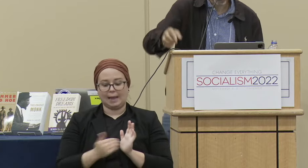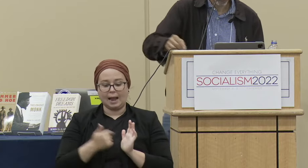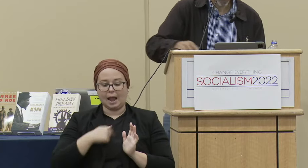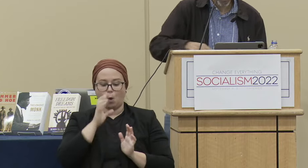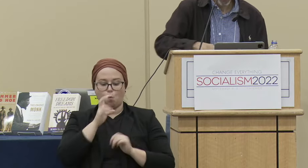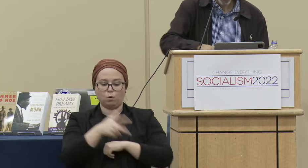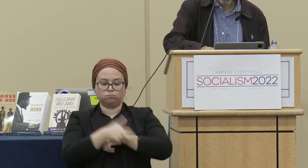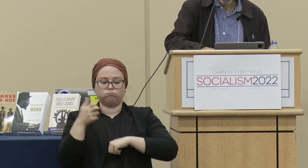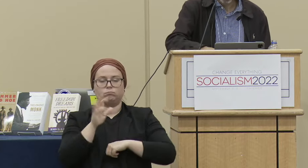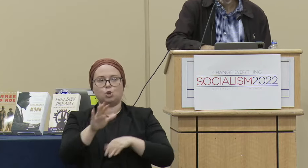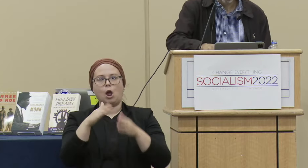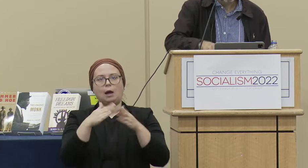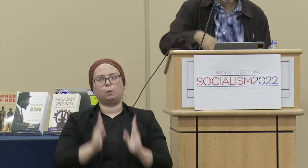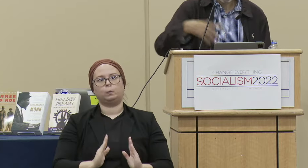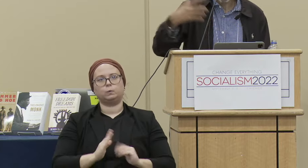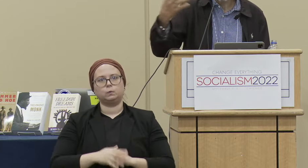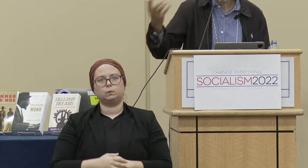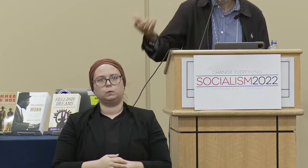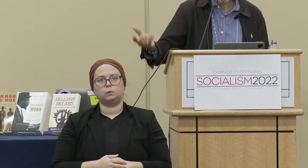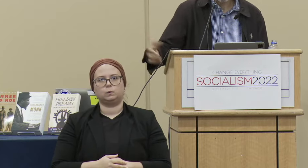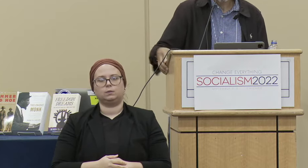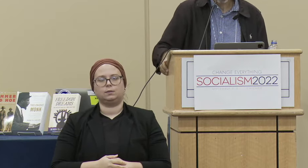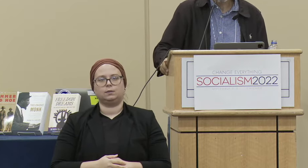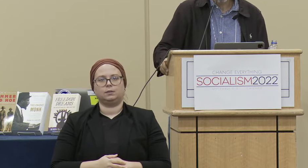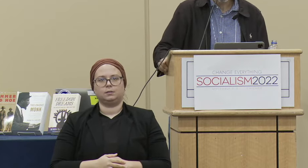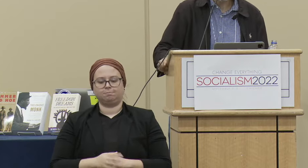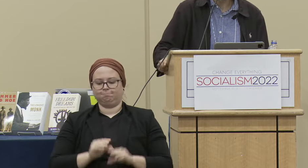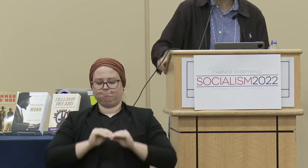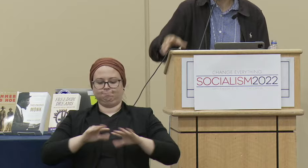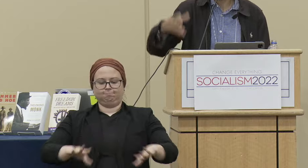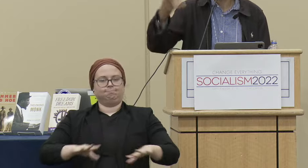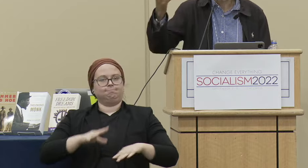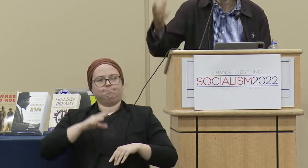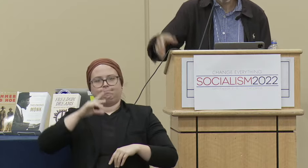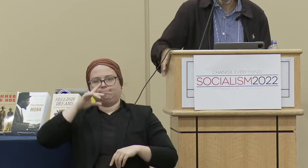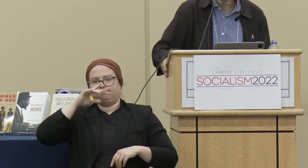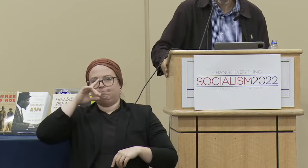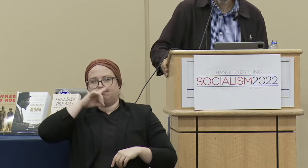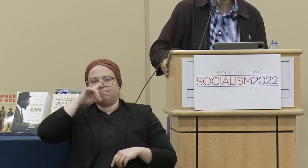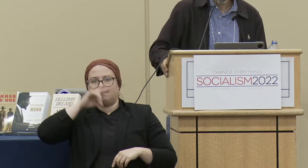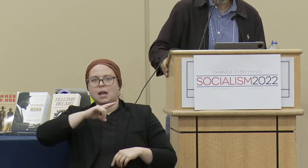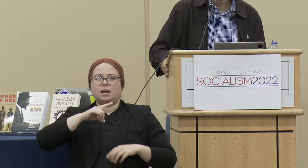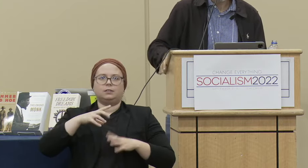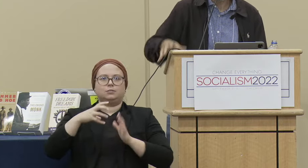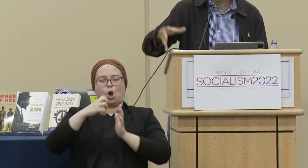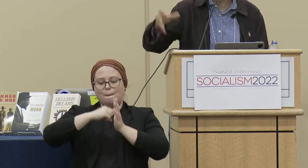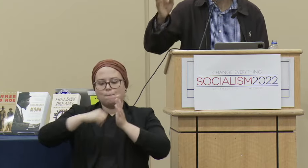to be expropriated. Once again, we're going to take your house.